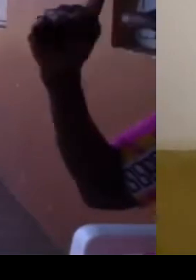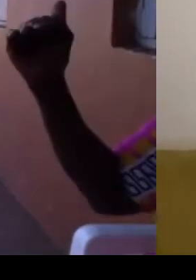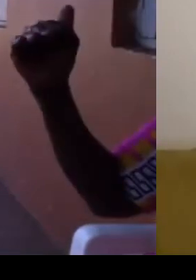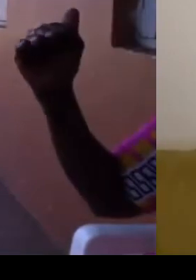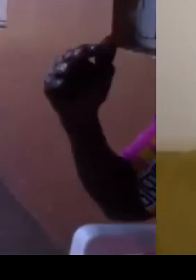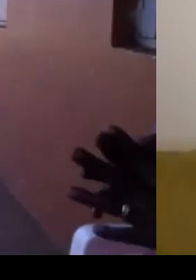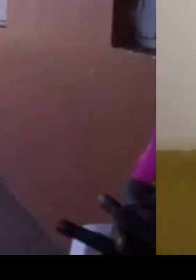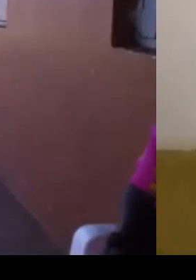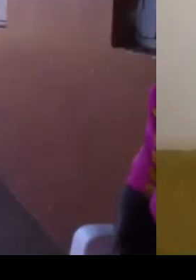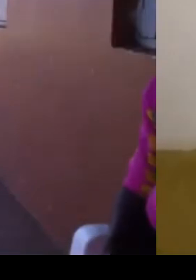and in all of the level their